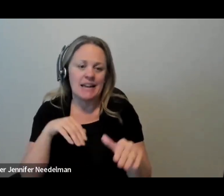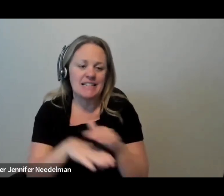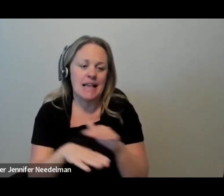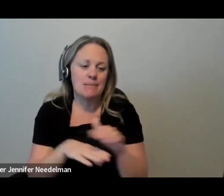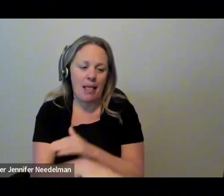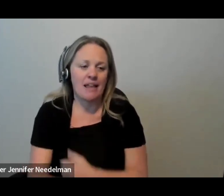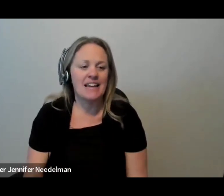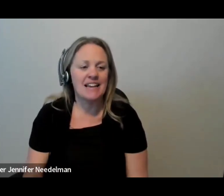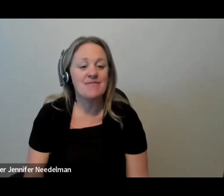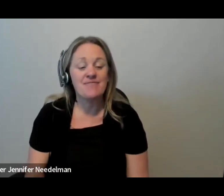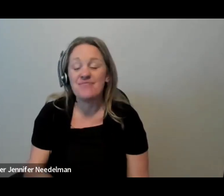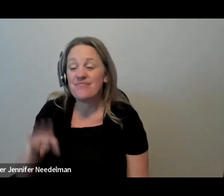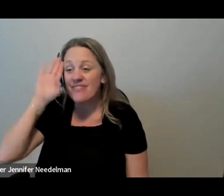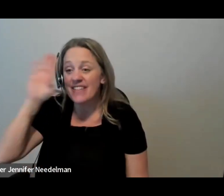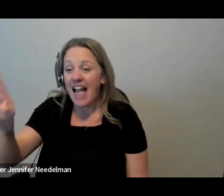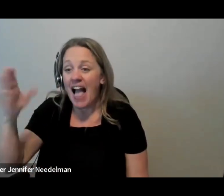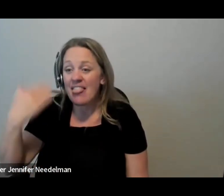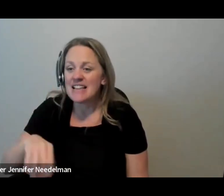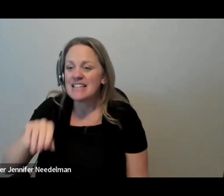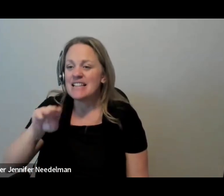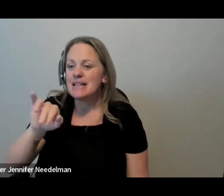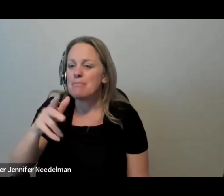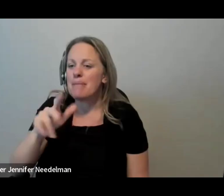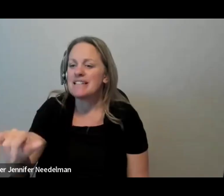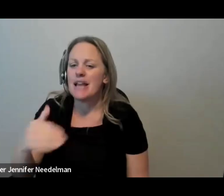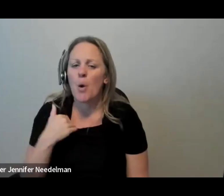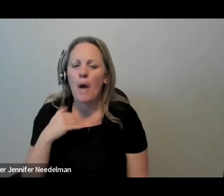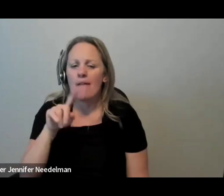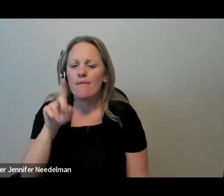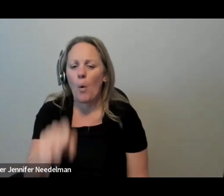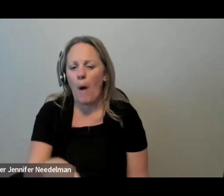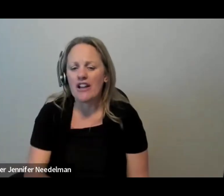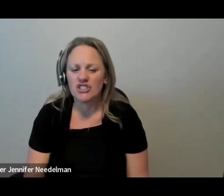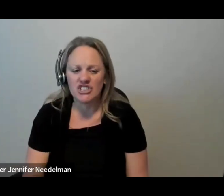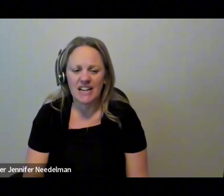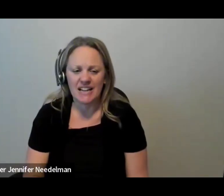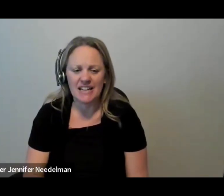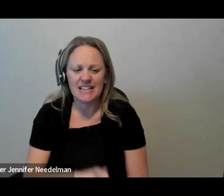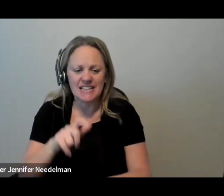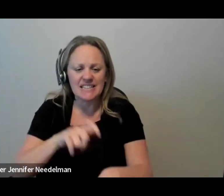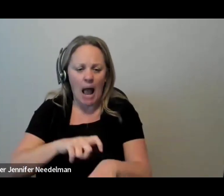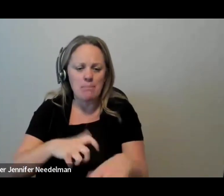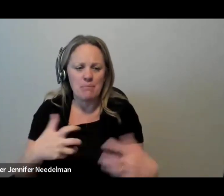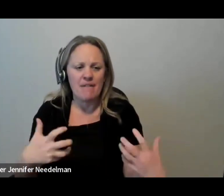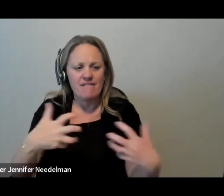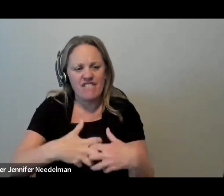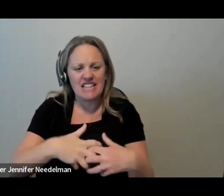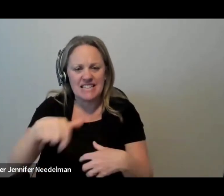Hi, this is Mindy. We do have a question, which I think timing wise fits with the direction of this conversation,